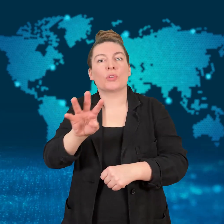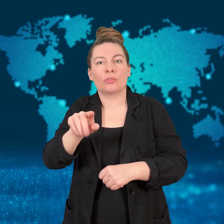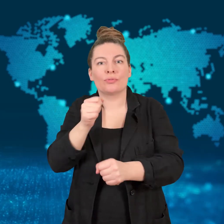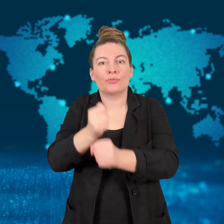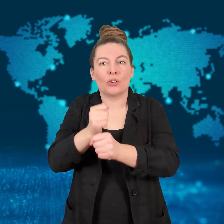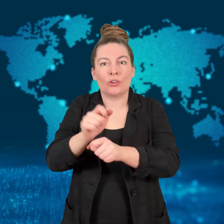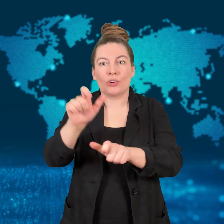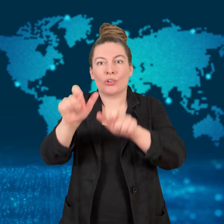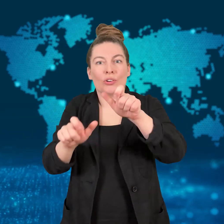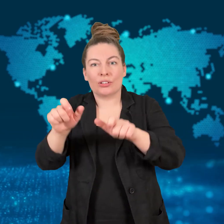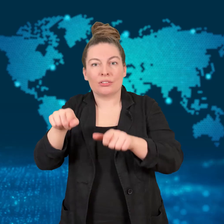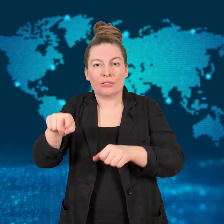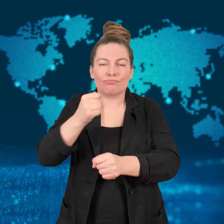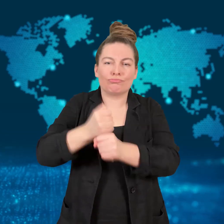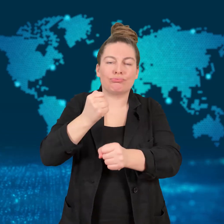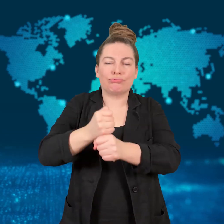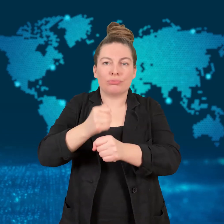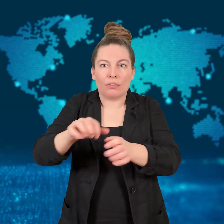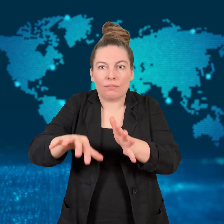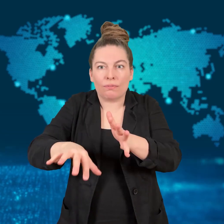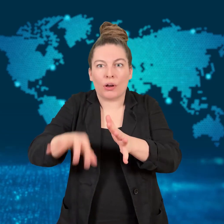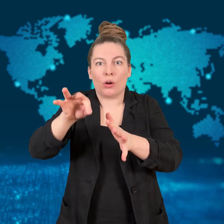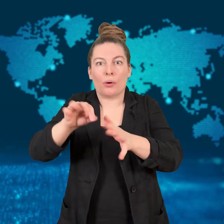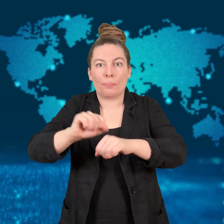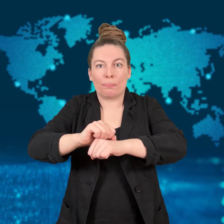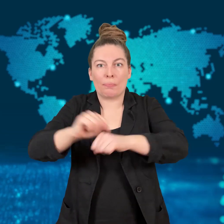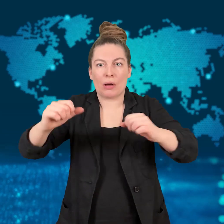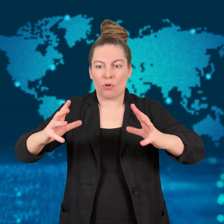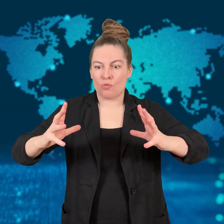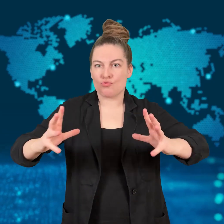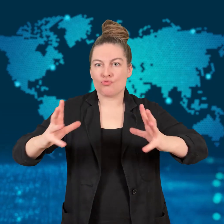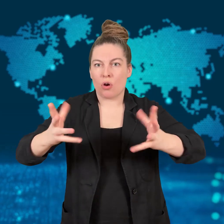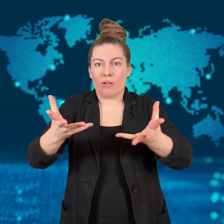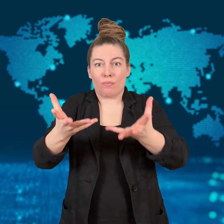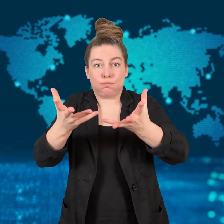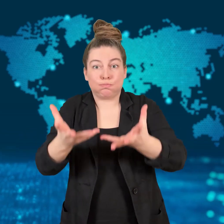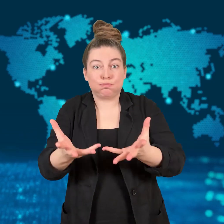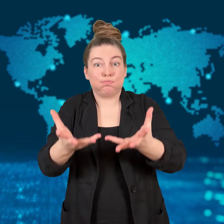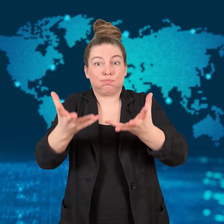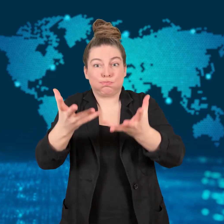Thousands of people were evacuated.